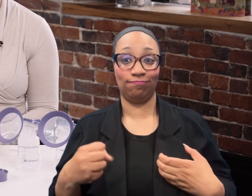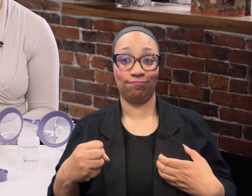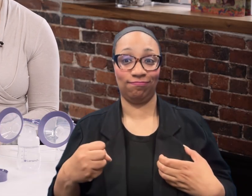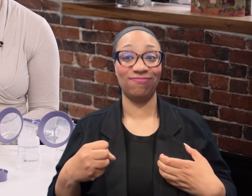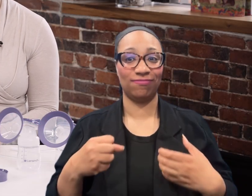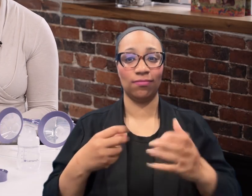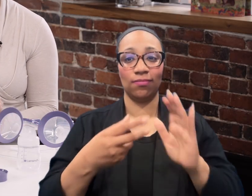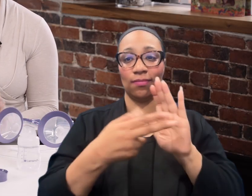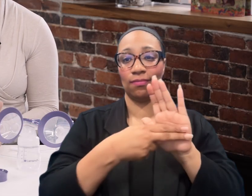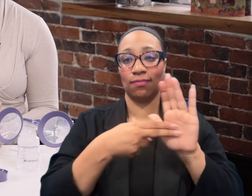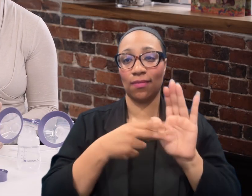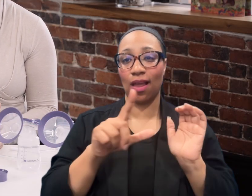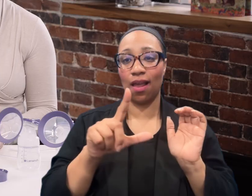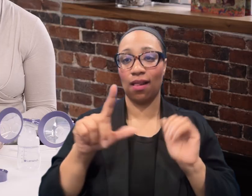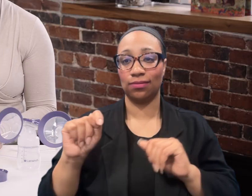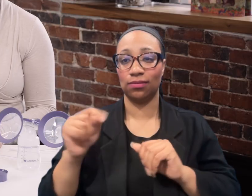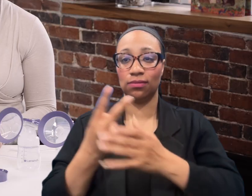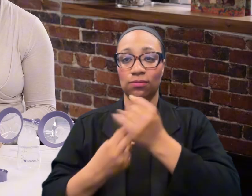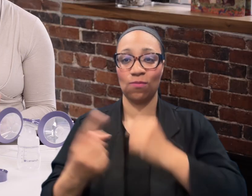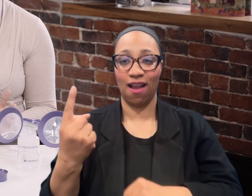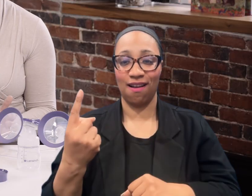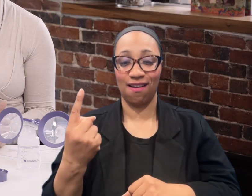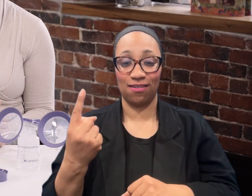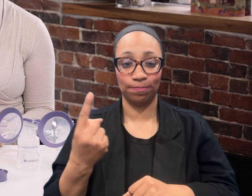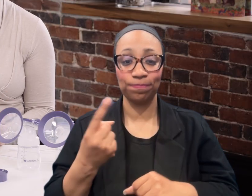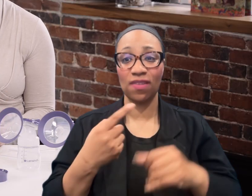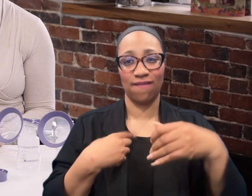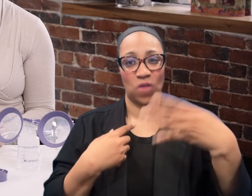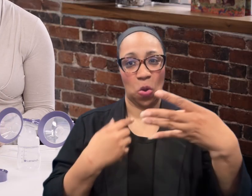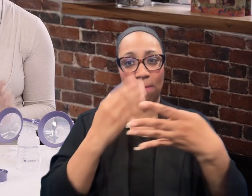We're going to go through the special features of this pump, what's included in the box,